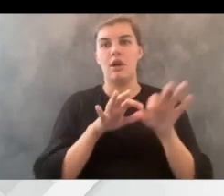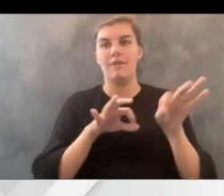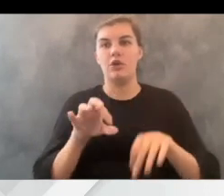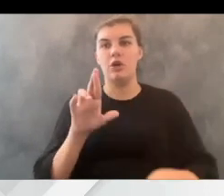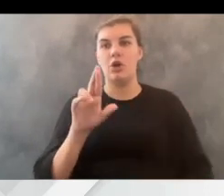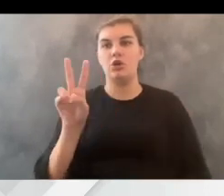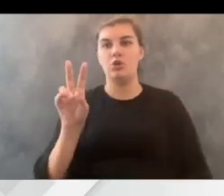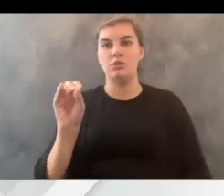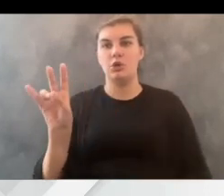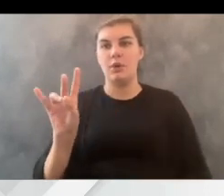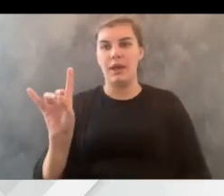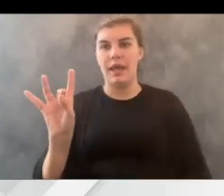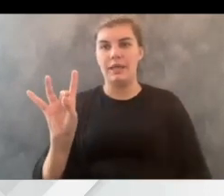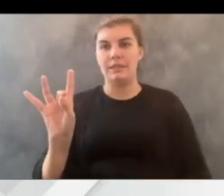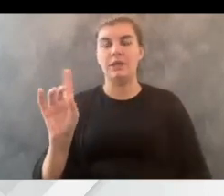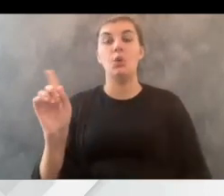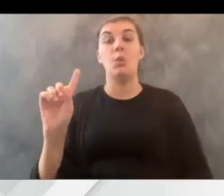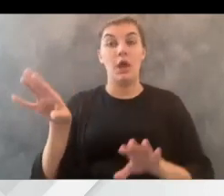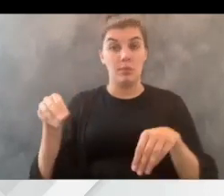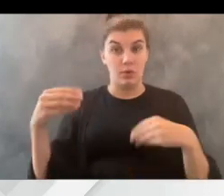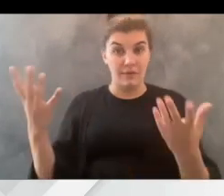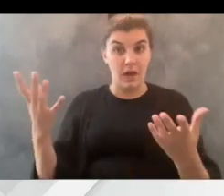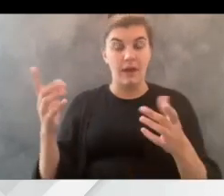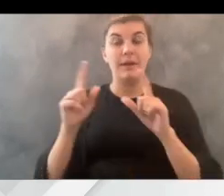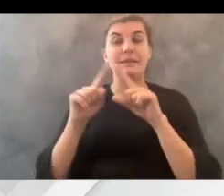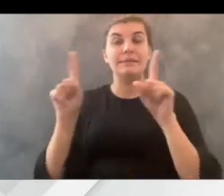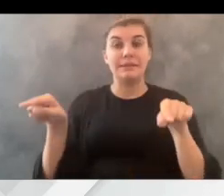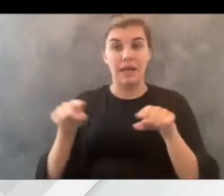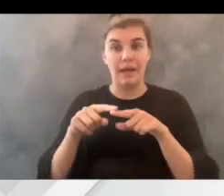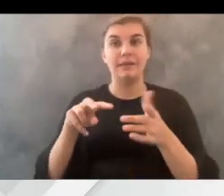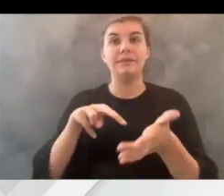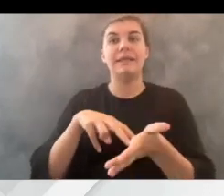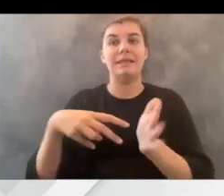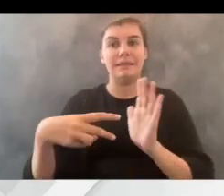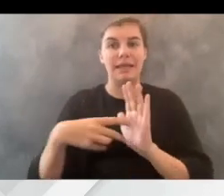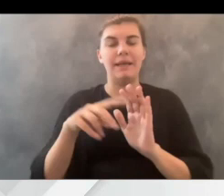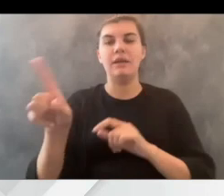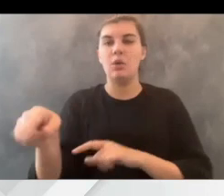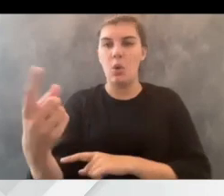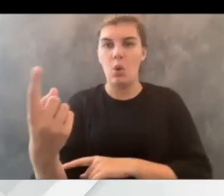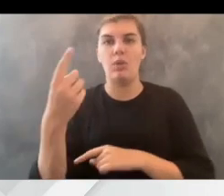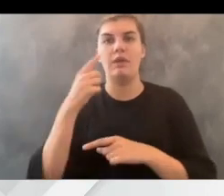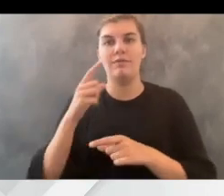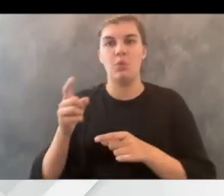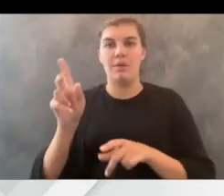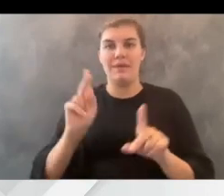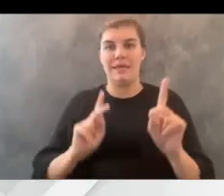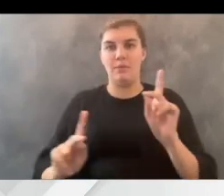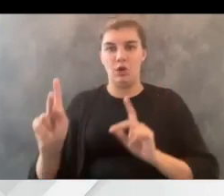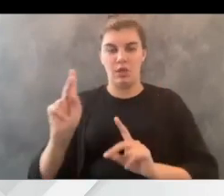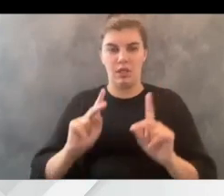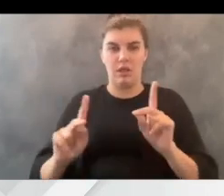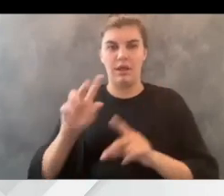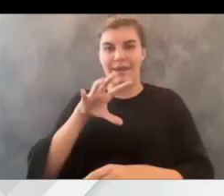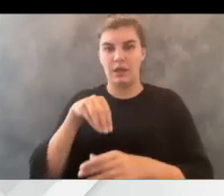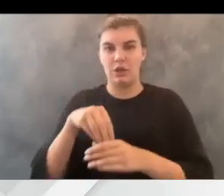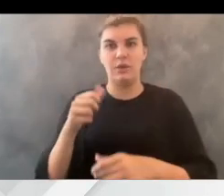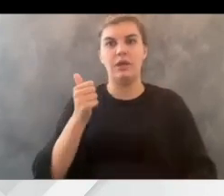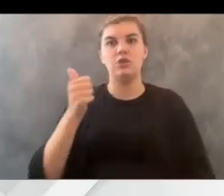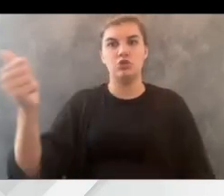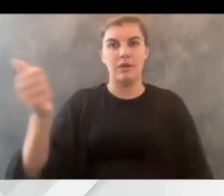Where provided, signs intended solely for pedestrians, including transit signs and